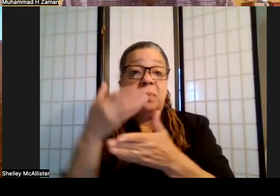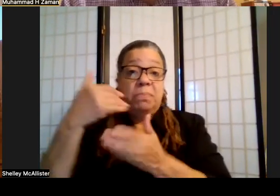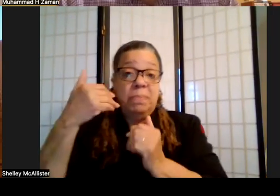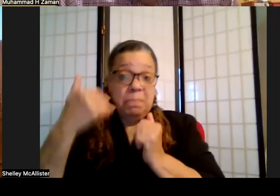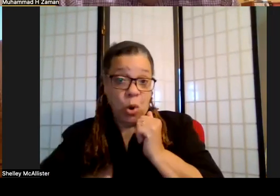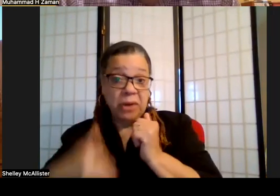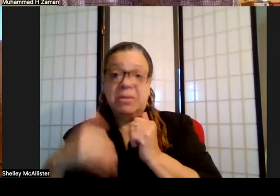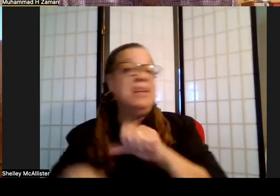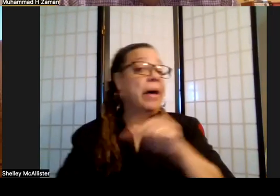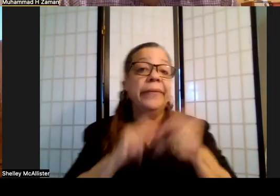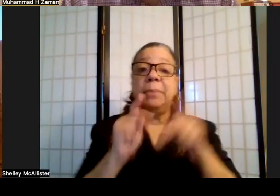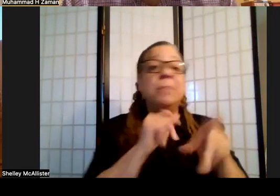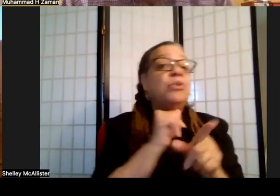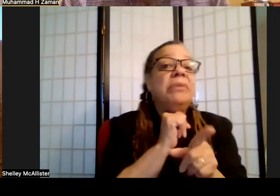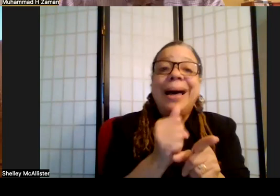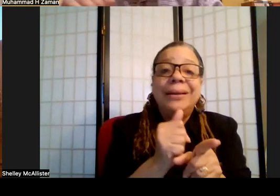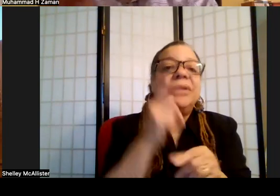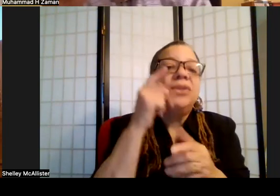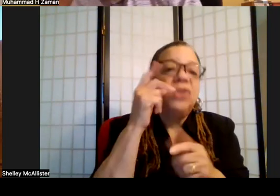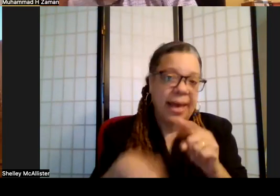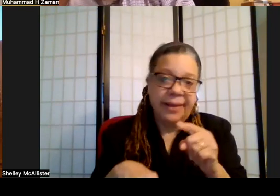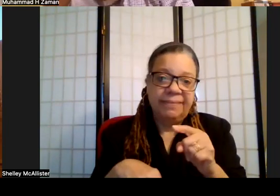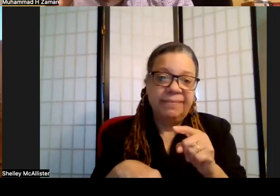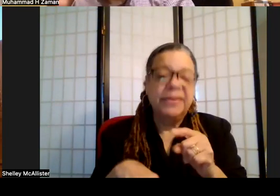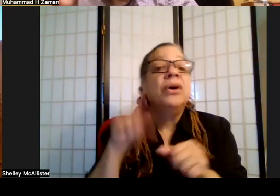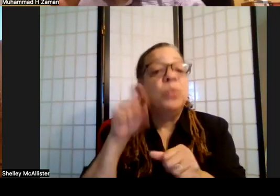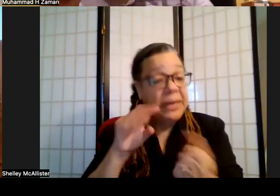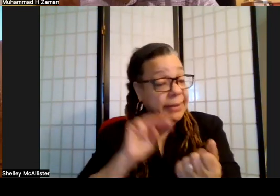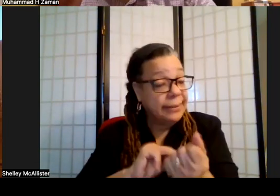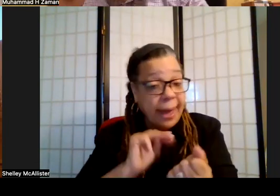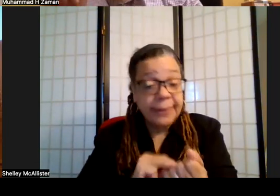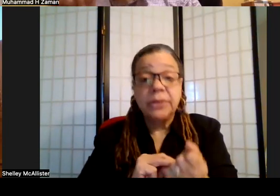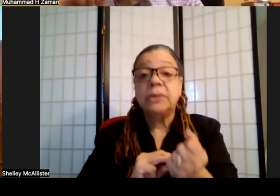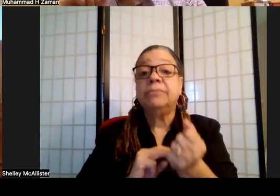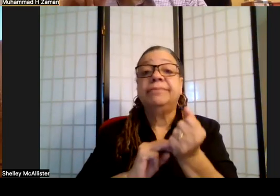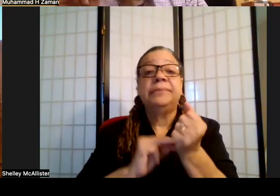So, we need doctors to be vigilant, we need patients to be compliant,